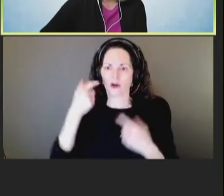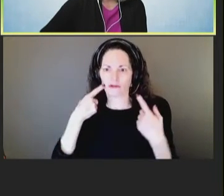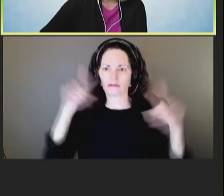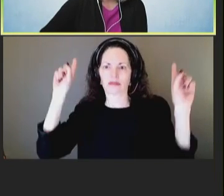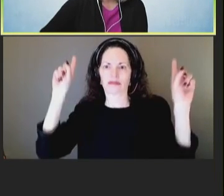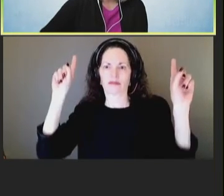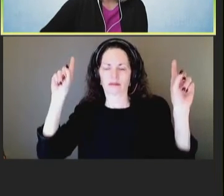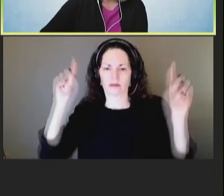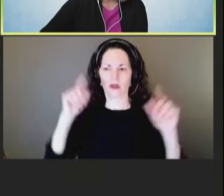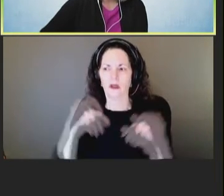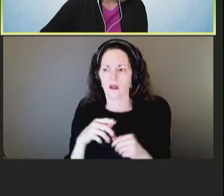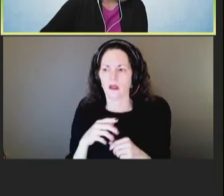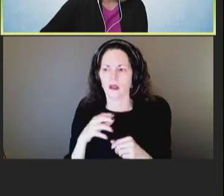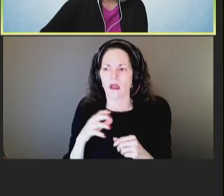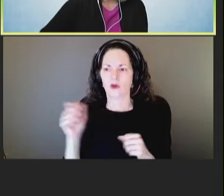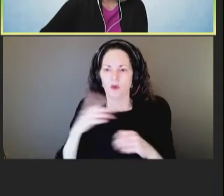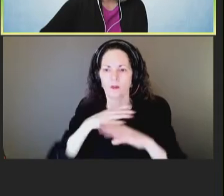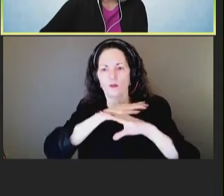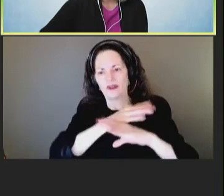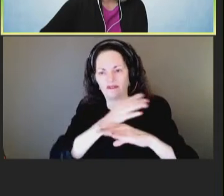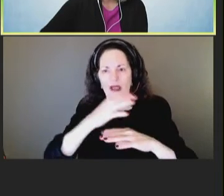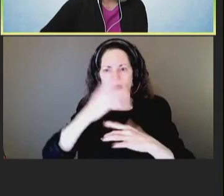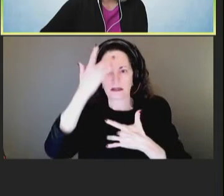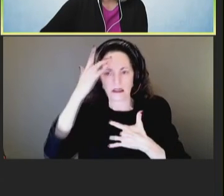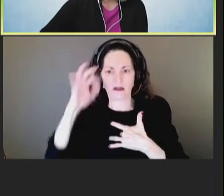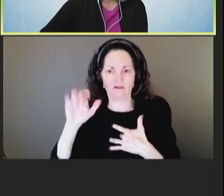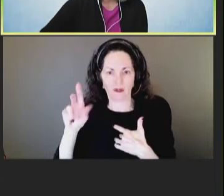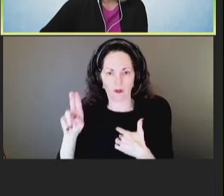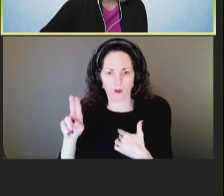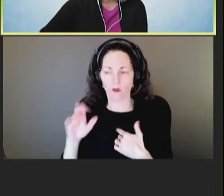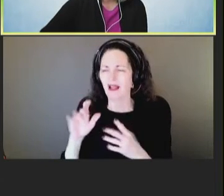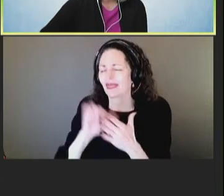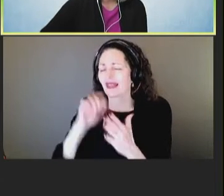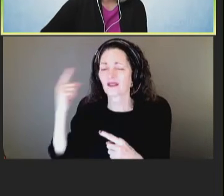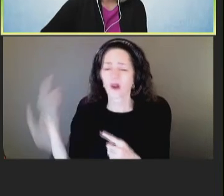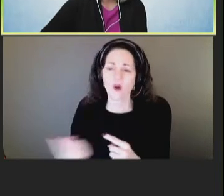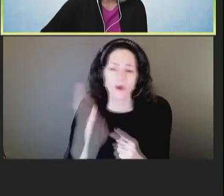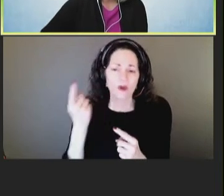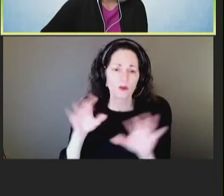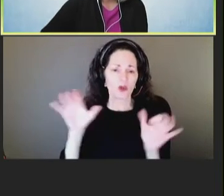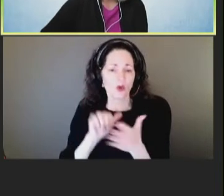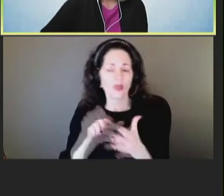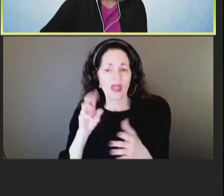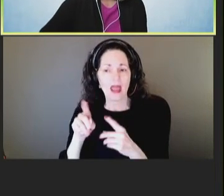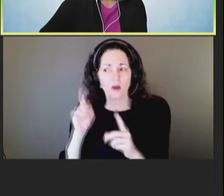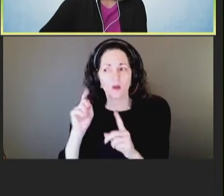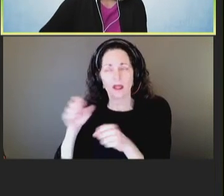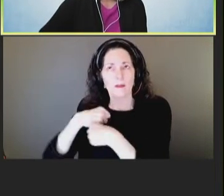And as always, all this is done in the in the lens of manufacturing capacity. So,